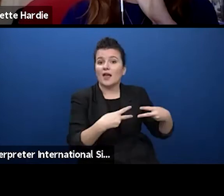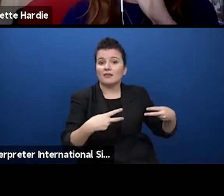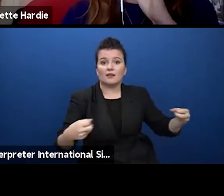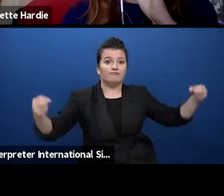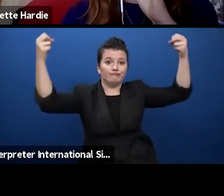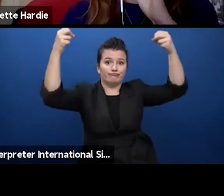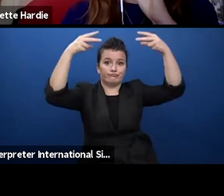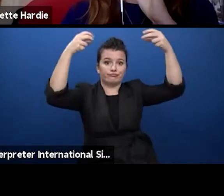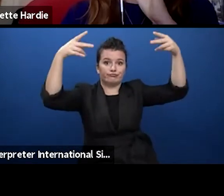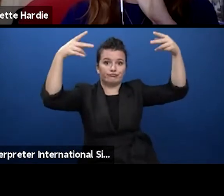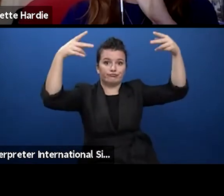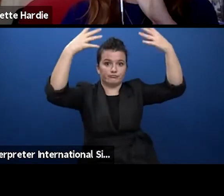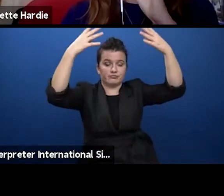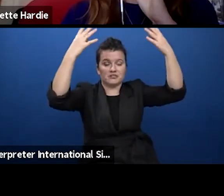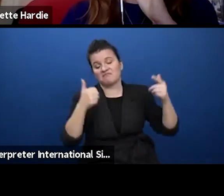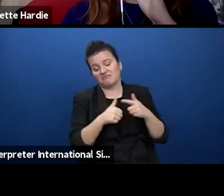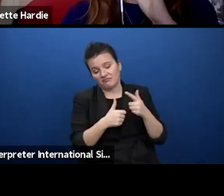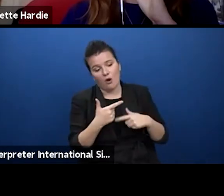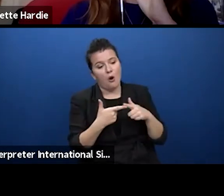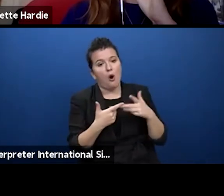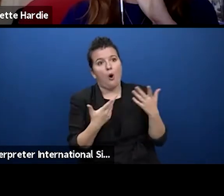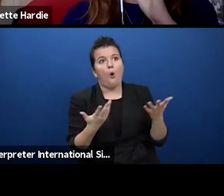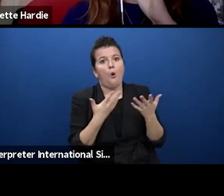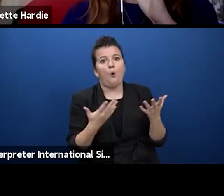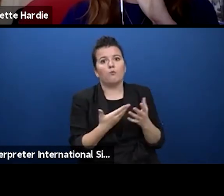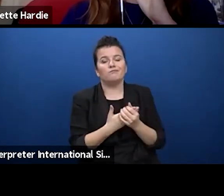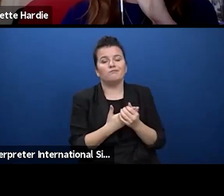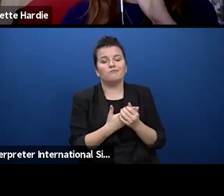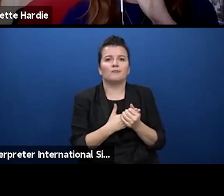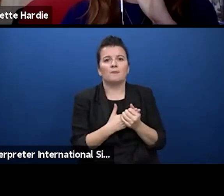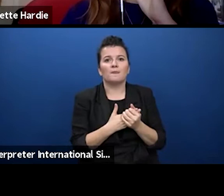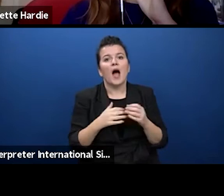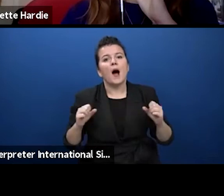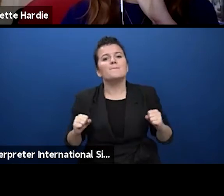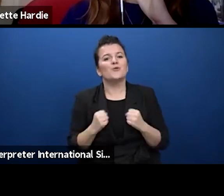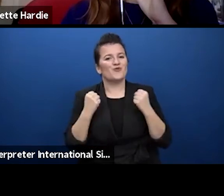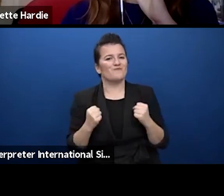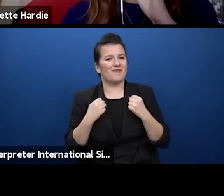that I mean and then and movement language is something that we develop you know, we try to